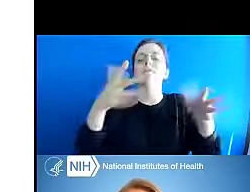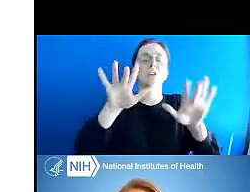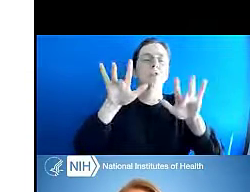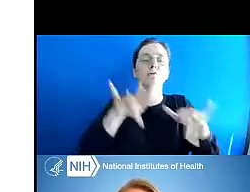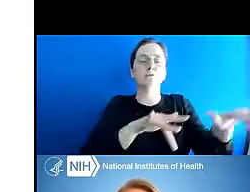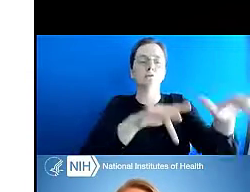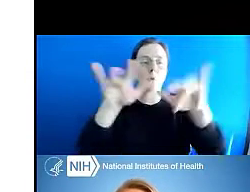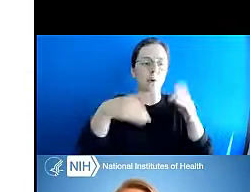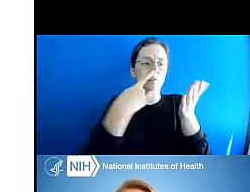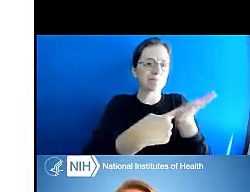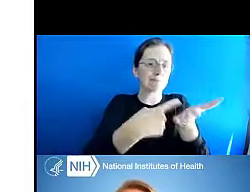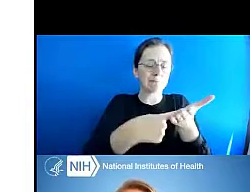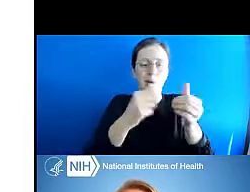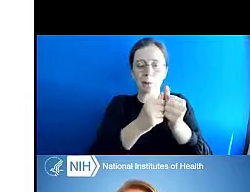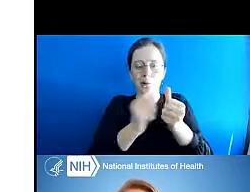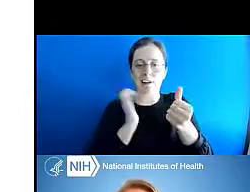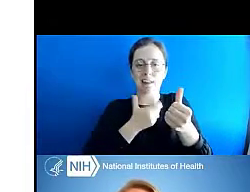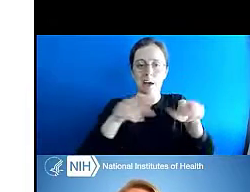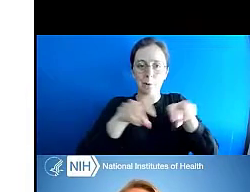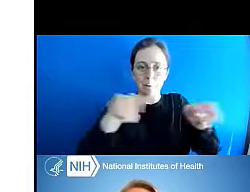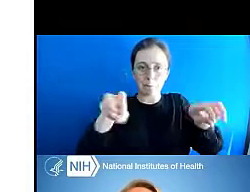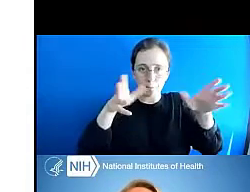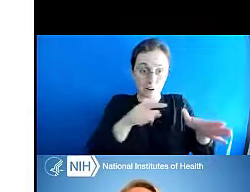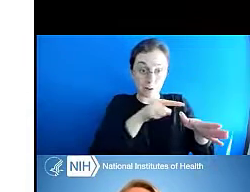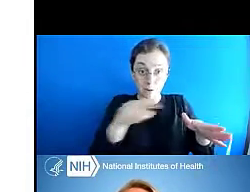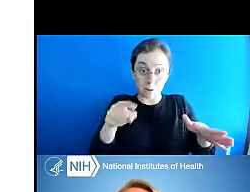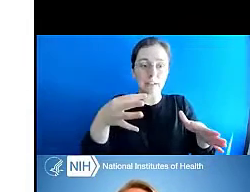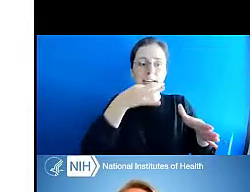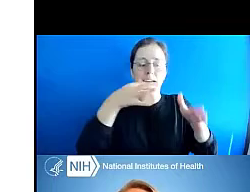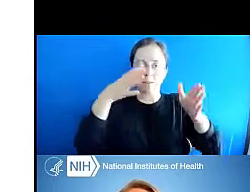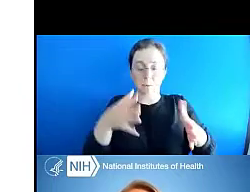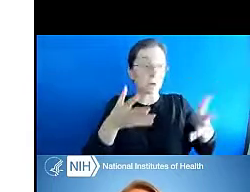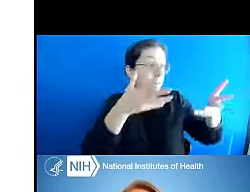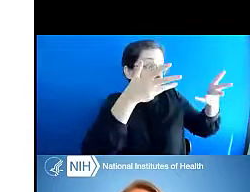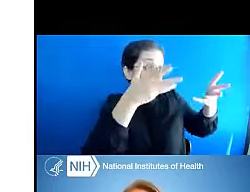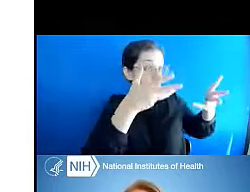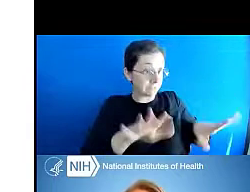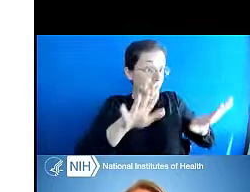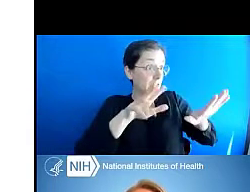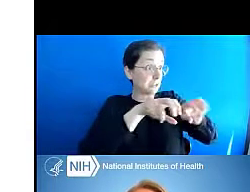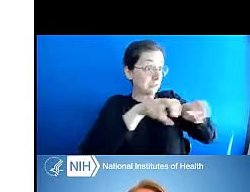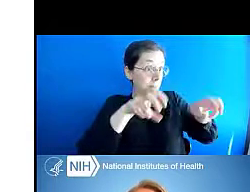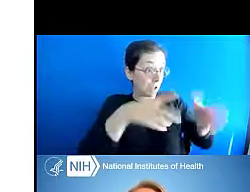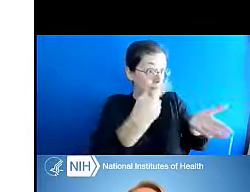Q&A from our audience. Several of you submitted questions in advance of the webinar,